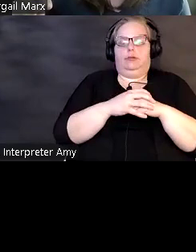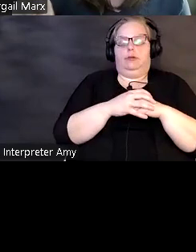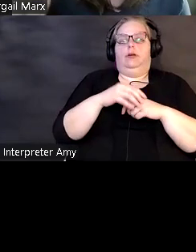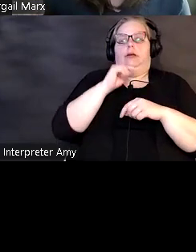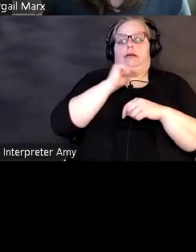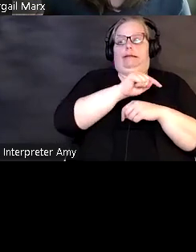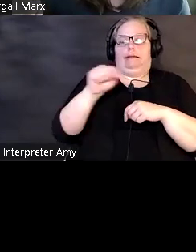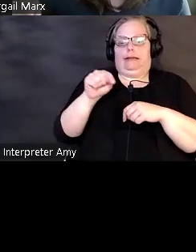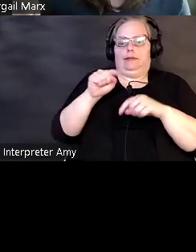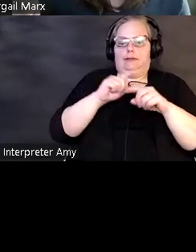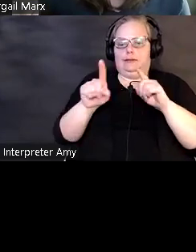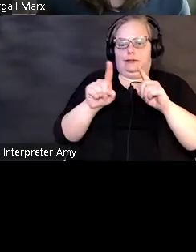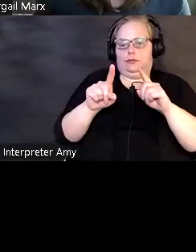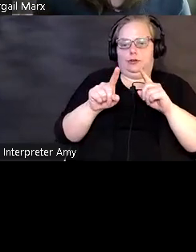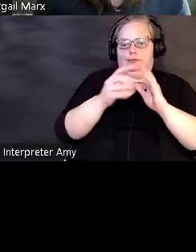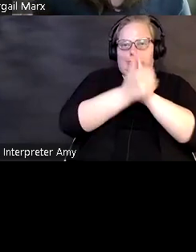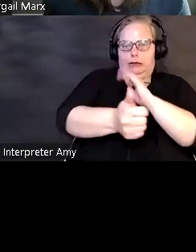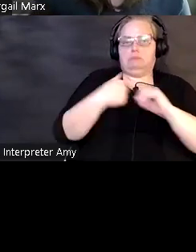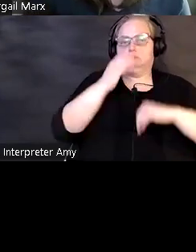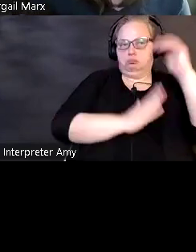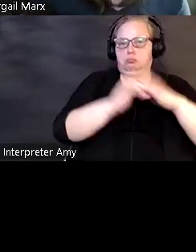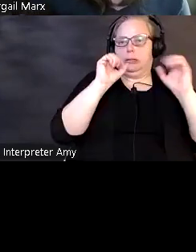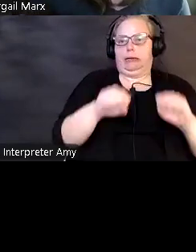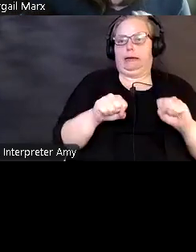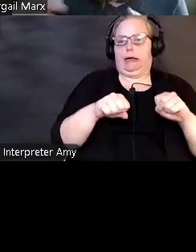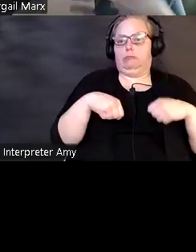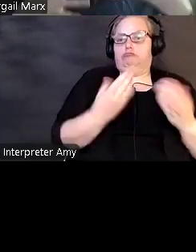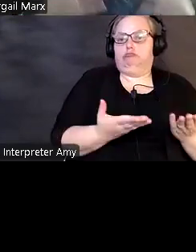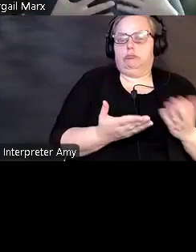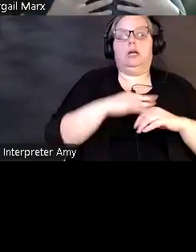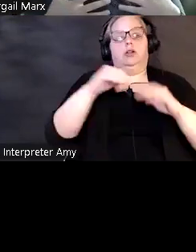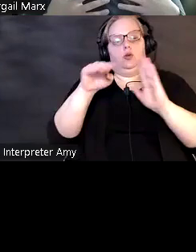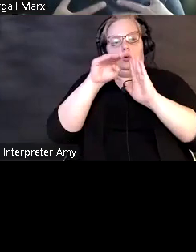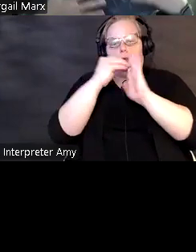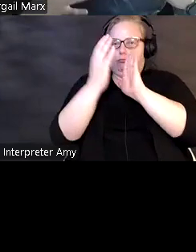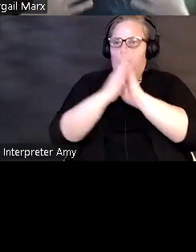areas that I'm comfortable with, and so you can list yourself and say I'm in Madison, Wisconsin